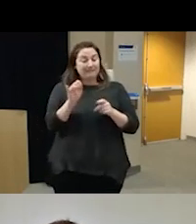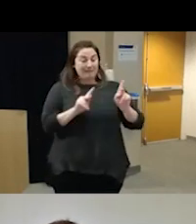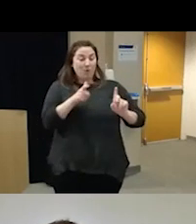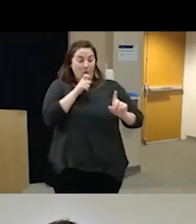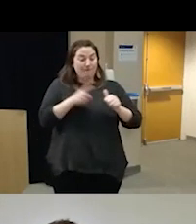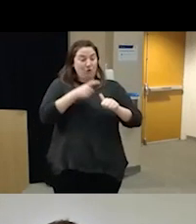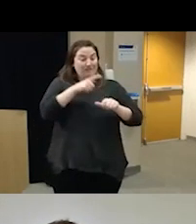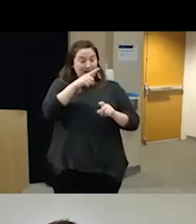population.